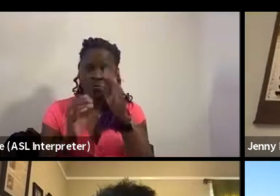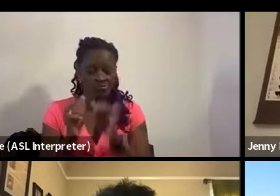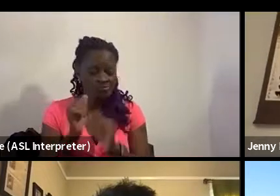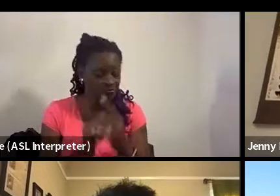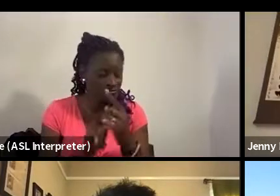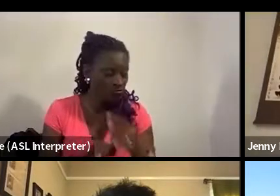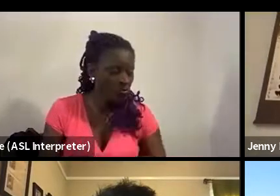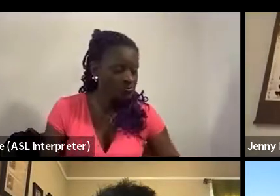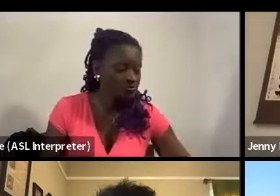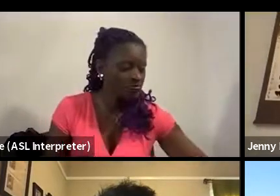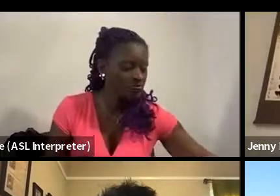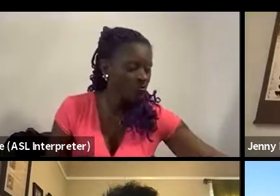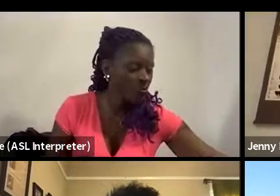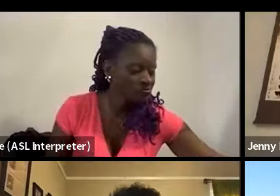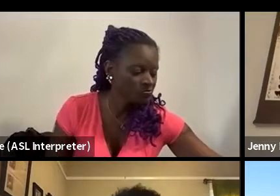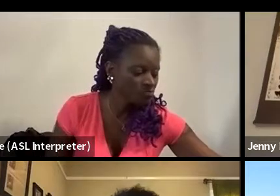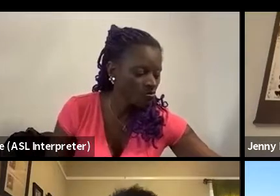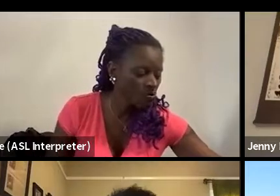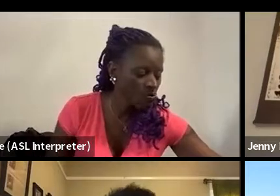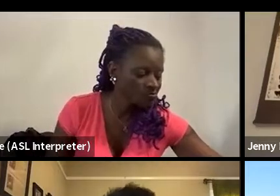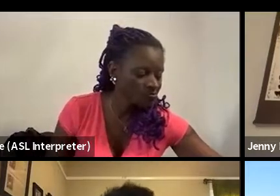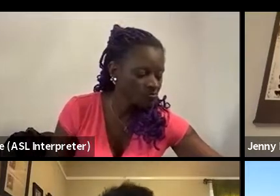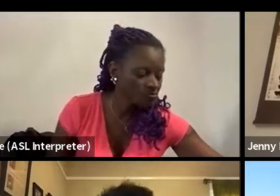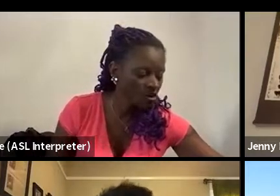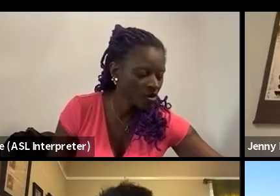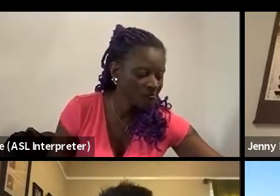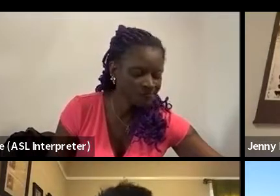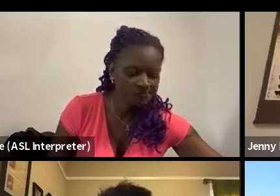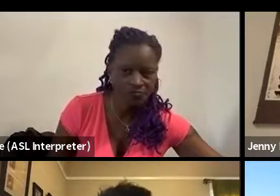I was hoping that you can help me reconcile something